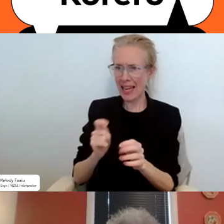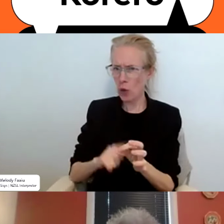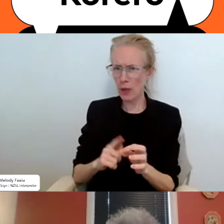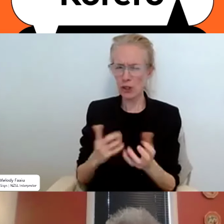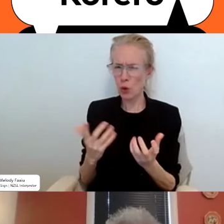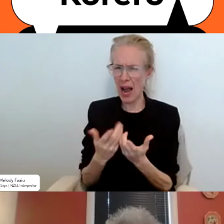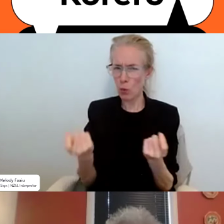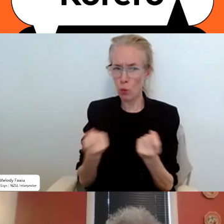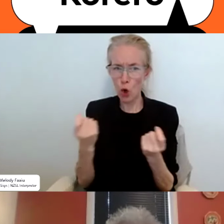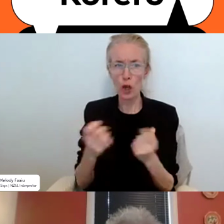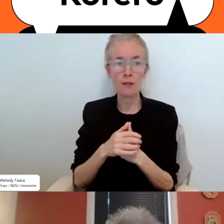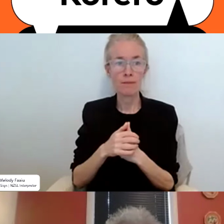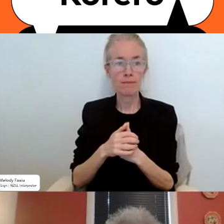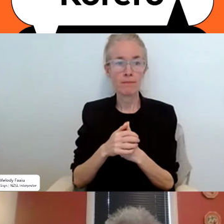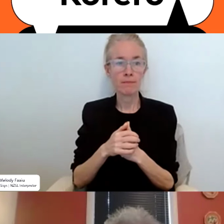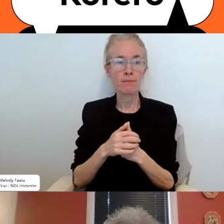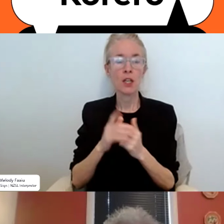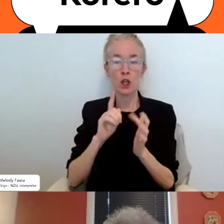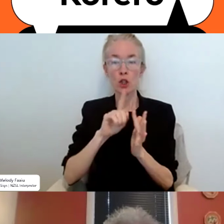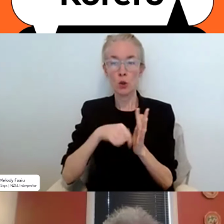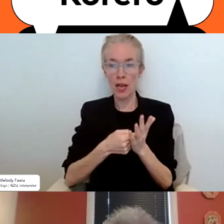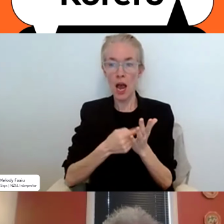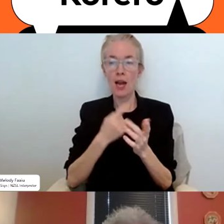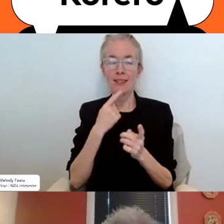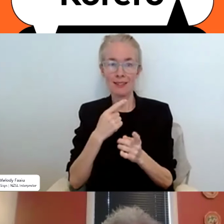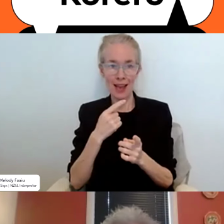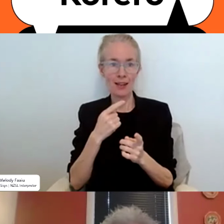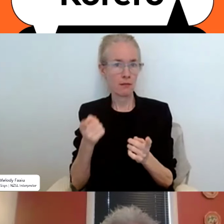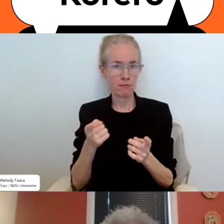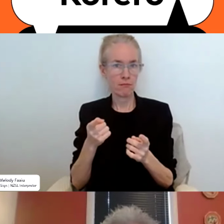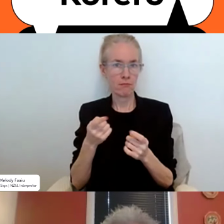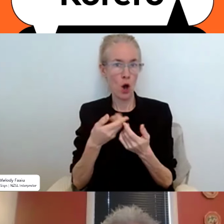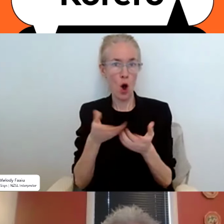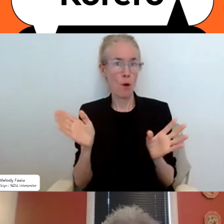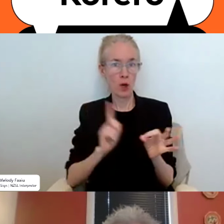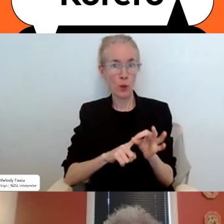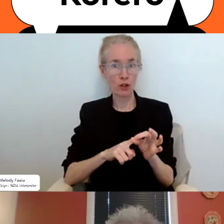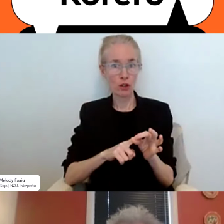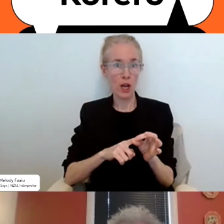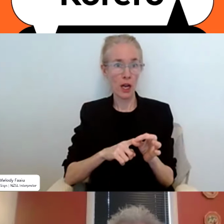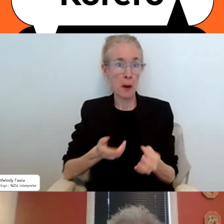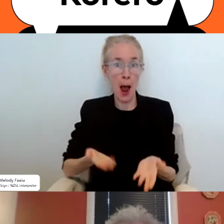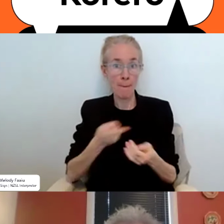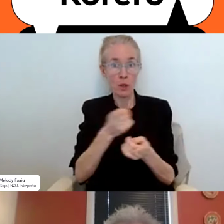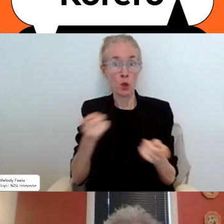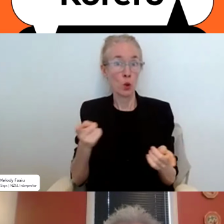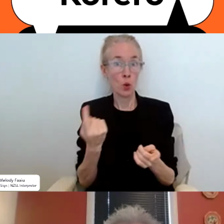everybody can chip in. The big thing is there's so many types